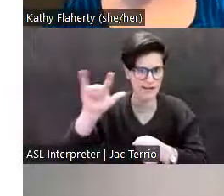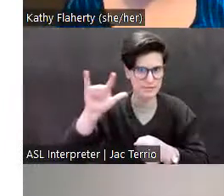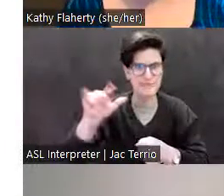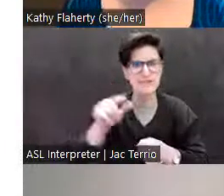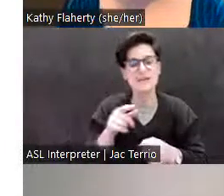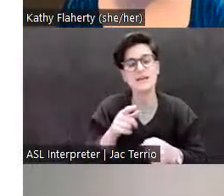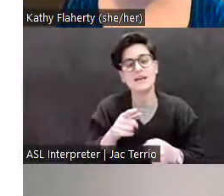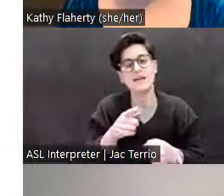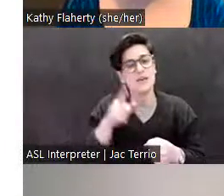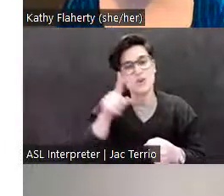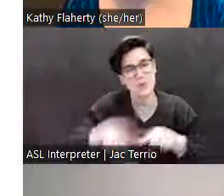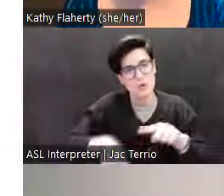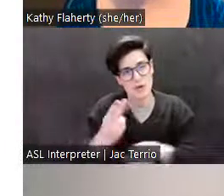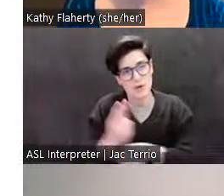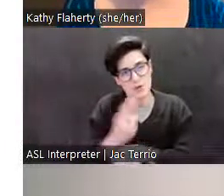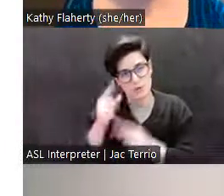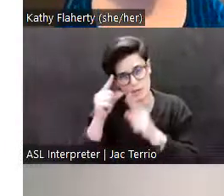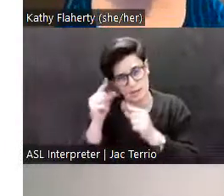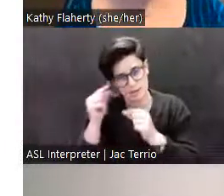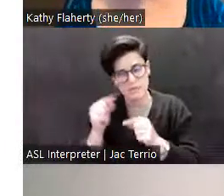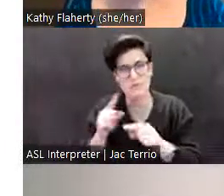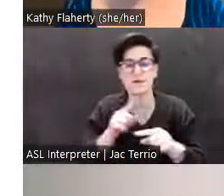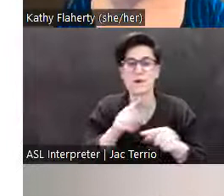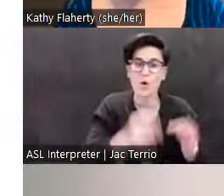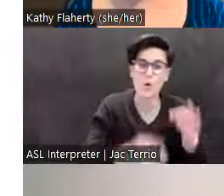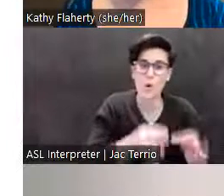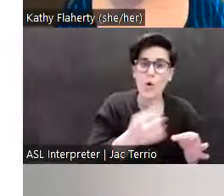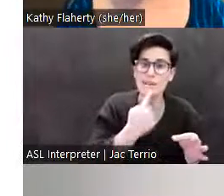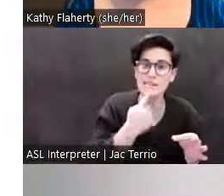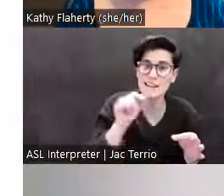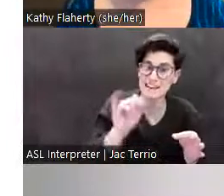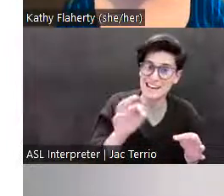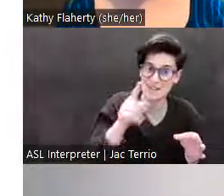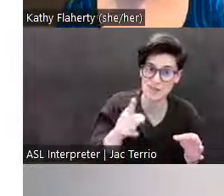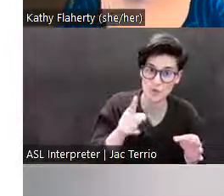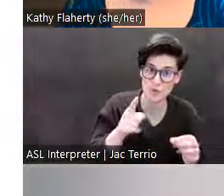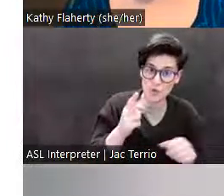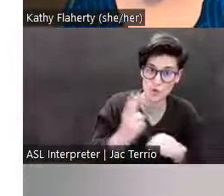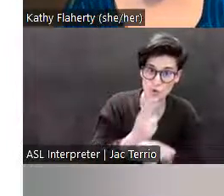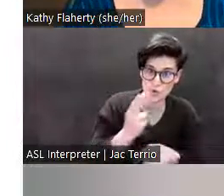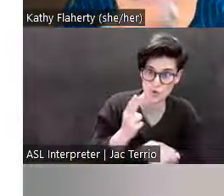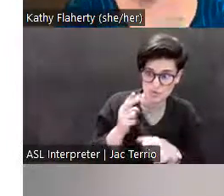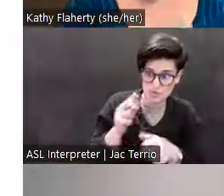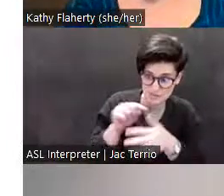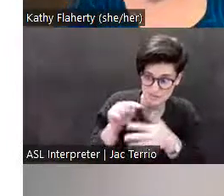those mitigating measures. 15:24:42 We're not going to consider you disabled Congress said That's not what we meant. 15:24:47 So now I want to turn it back over